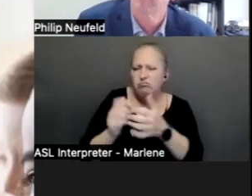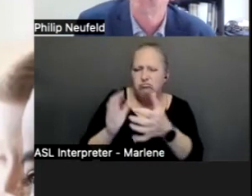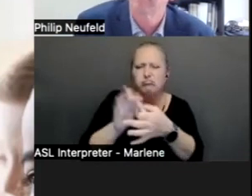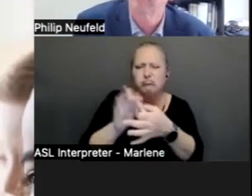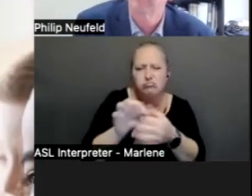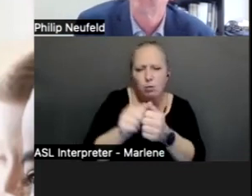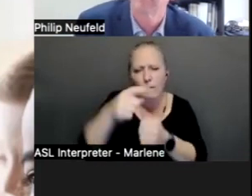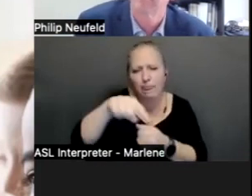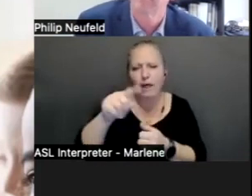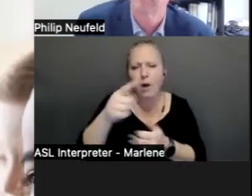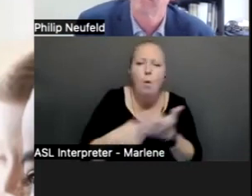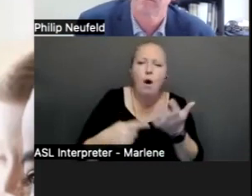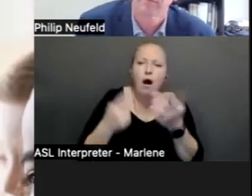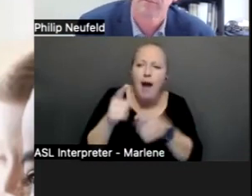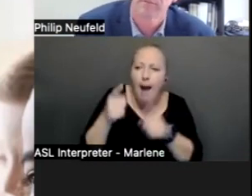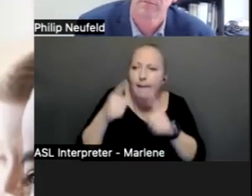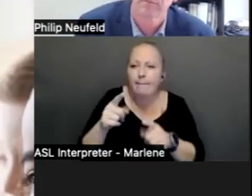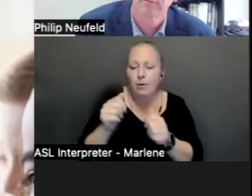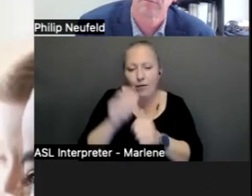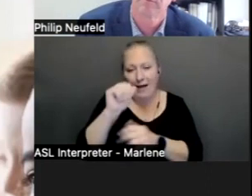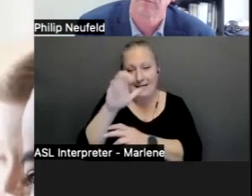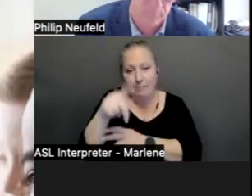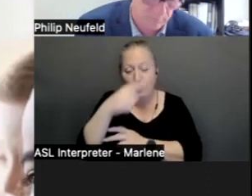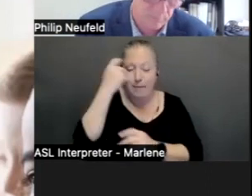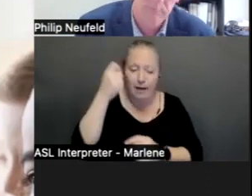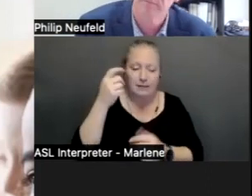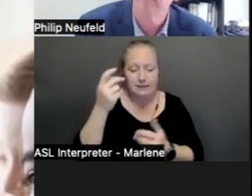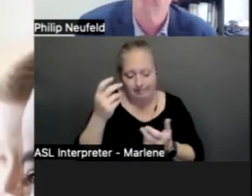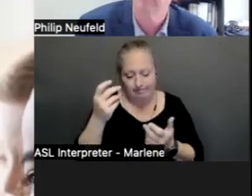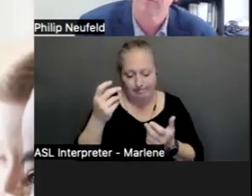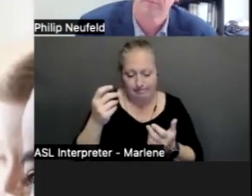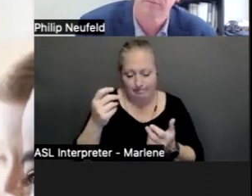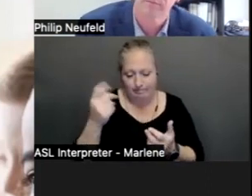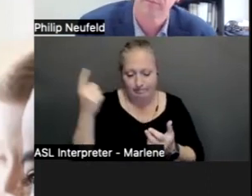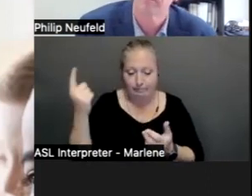you know what what might be happening with with ACP because again they're always comes down to is